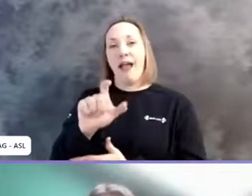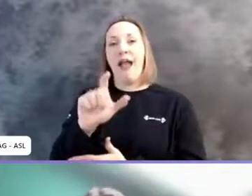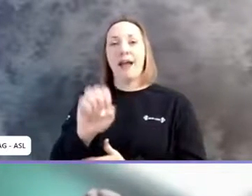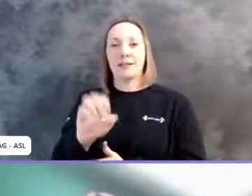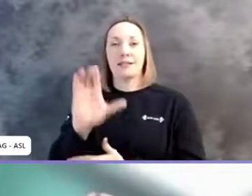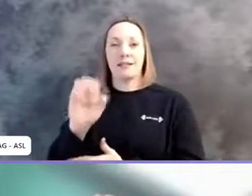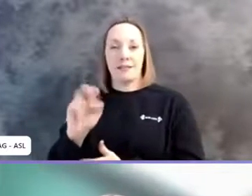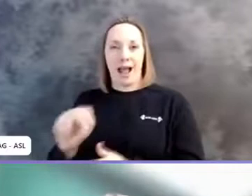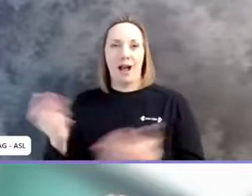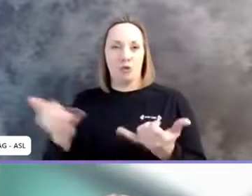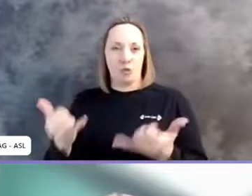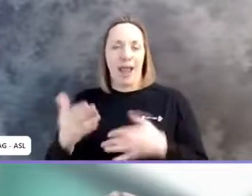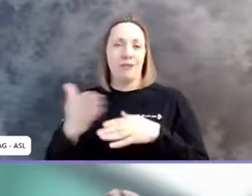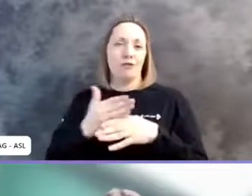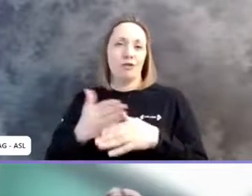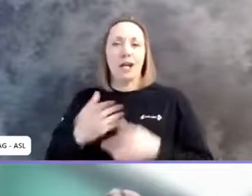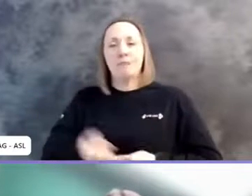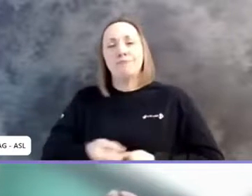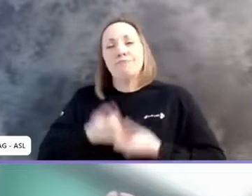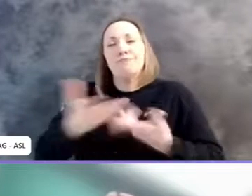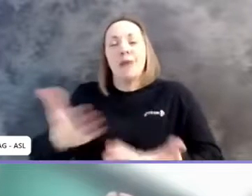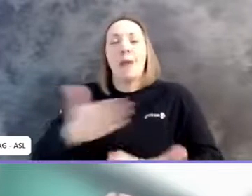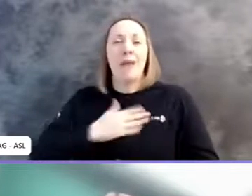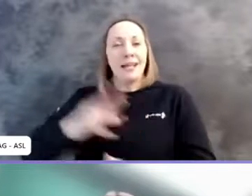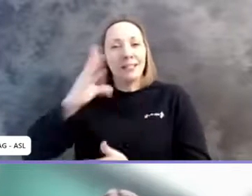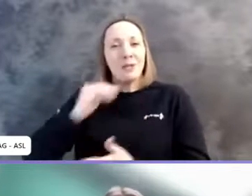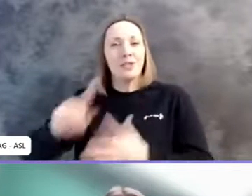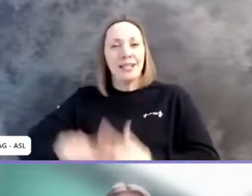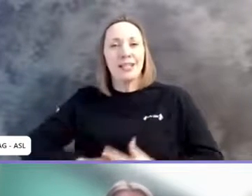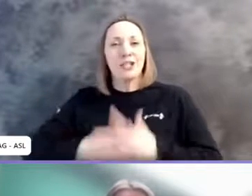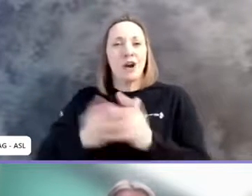an Indian woman and use She/Her pronouns.